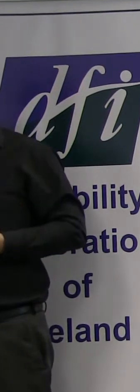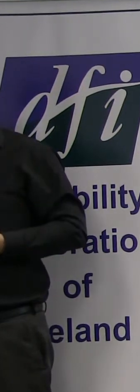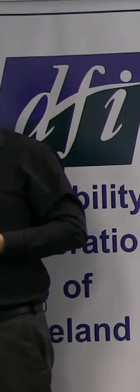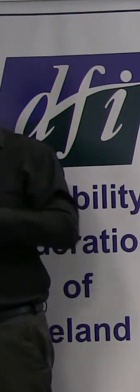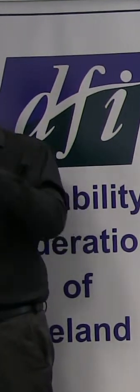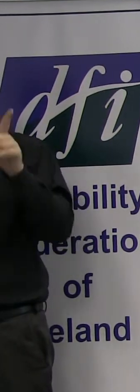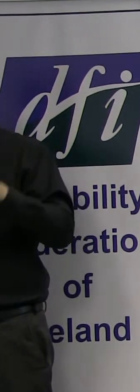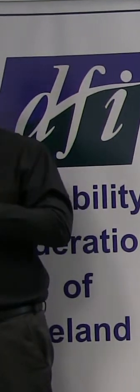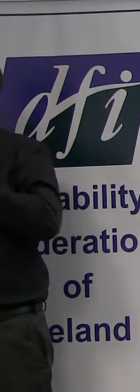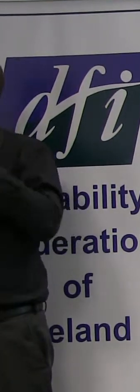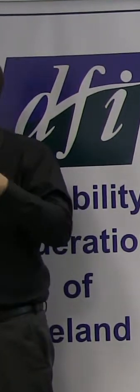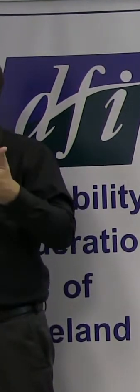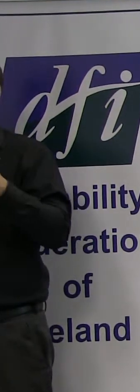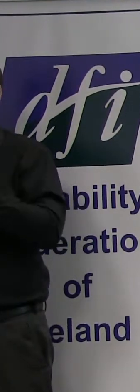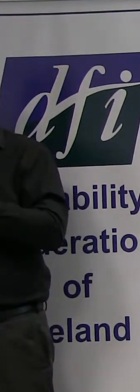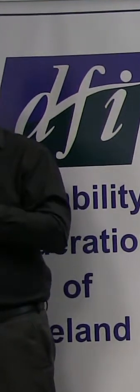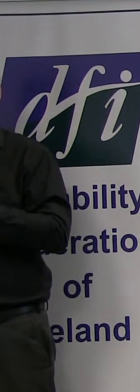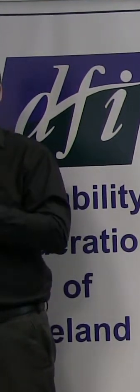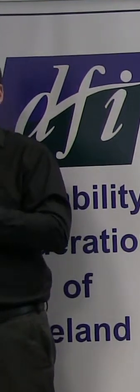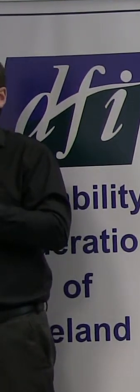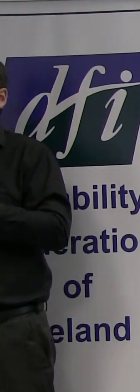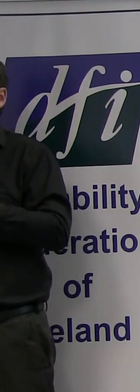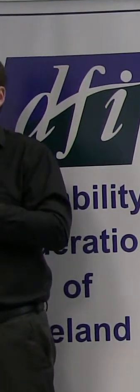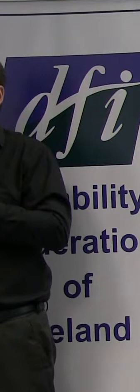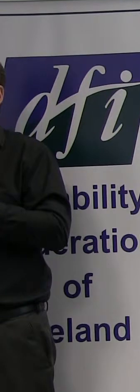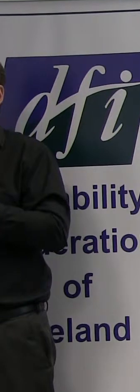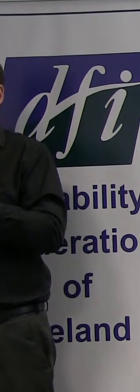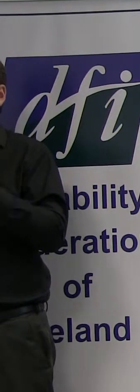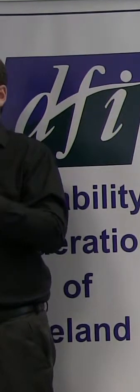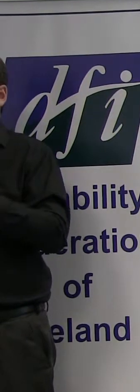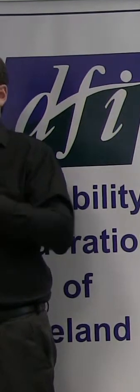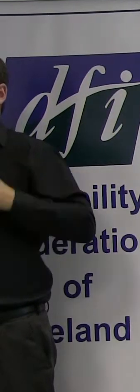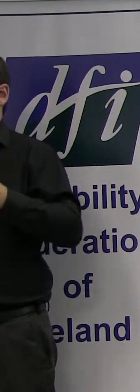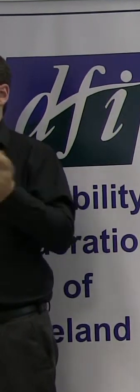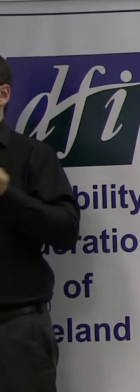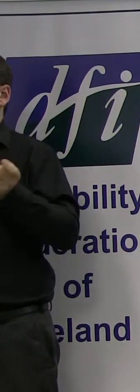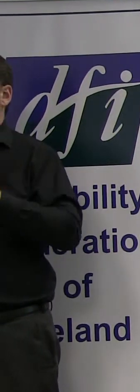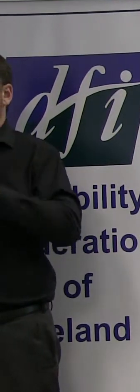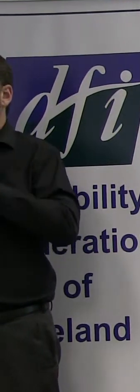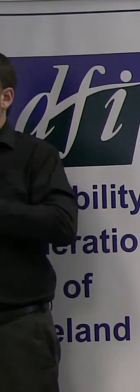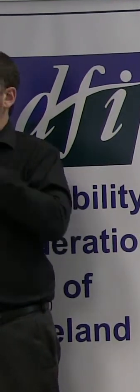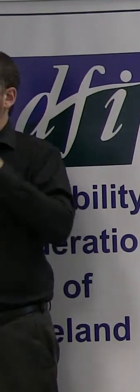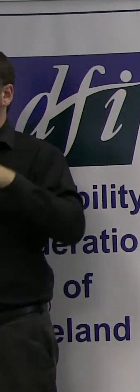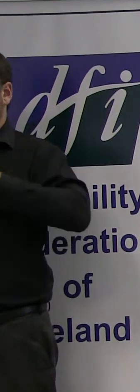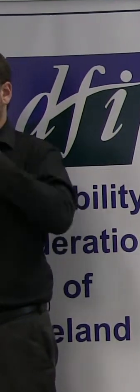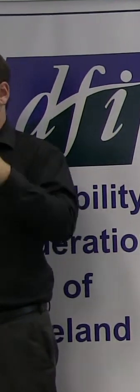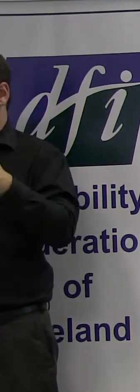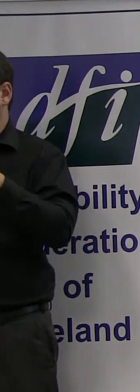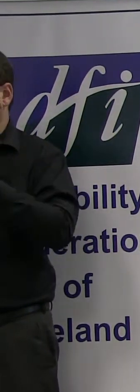operation this year it's been in existence for hopefully Airbus and really this year was the first year we got our full powers under the action